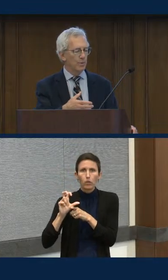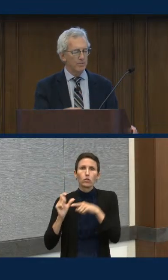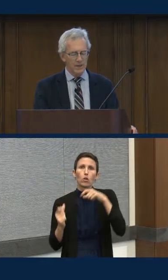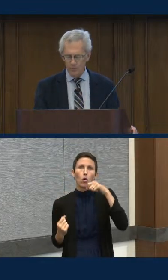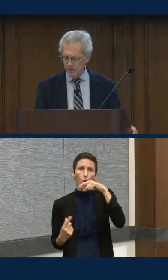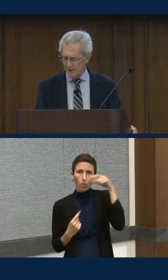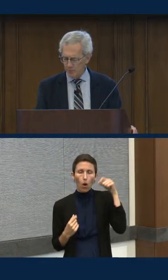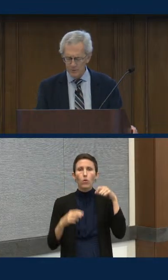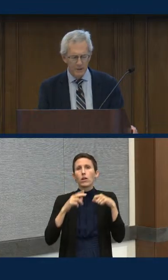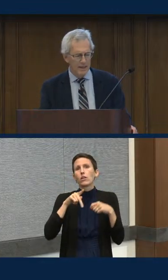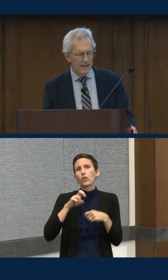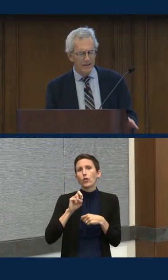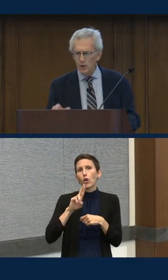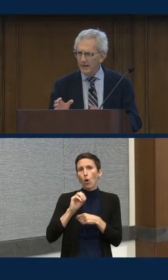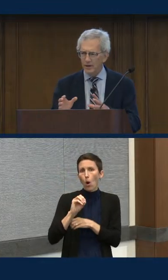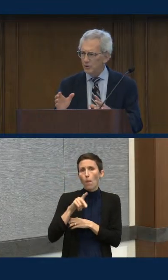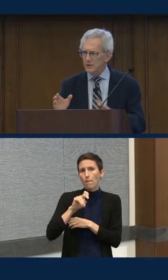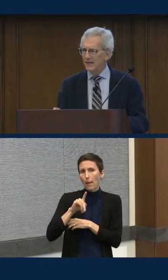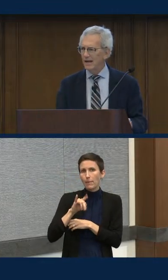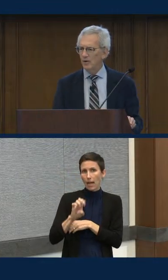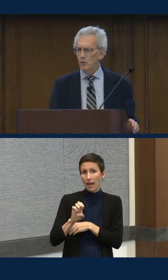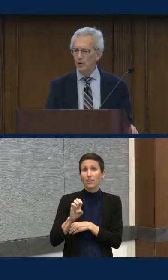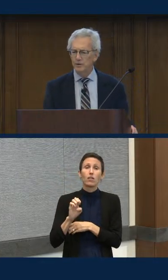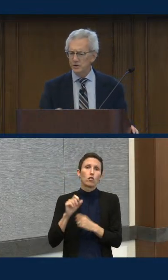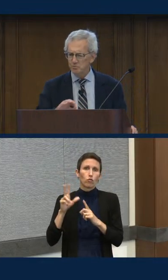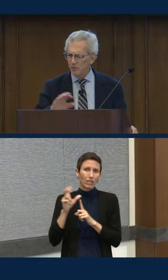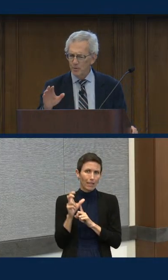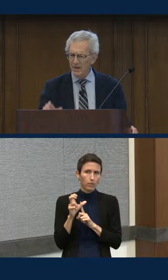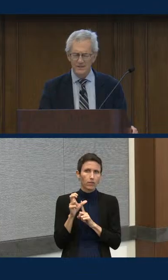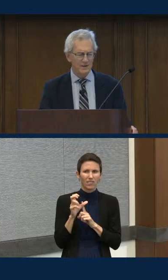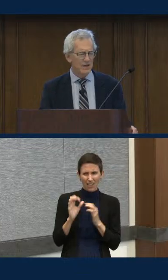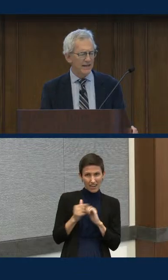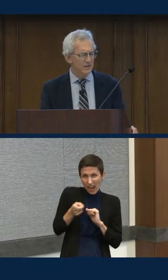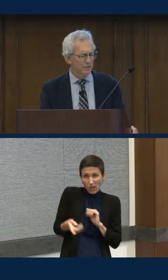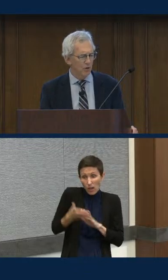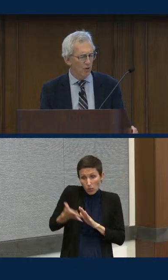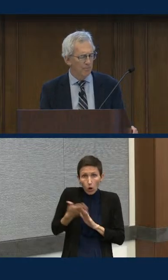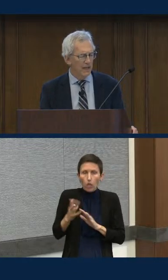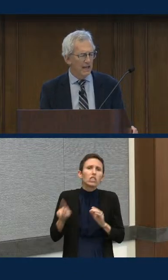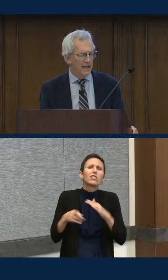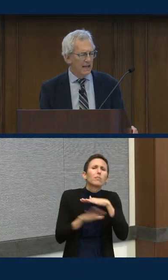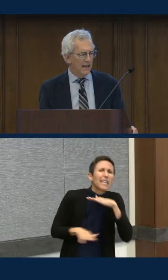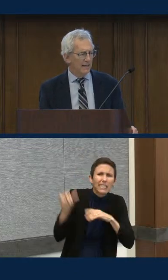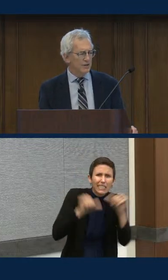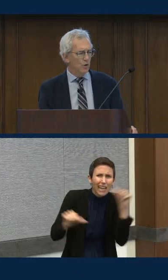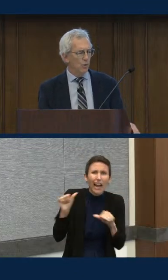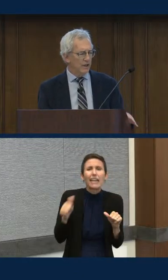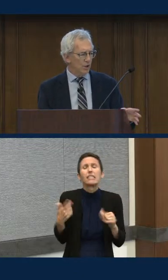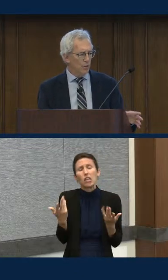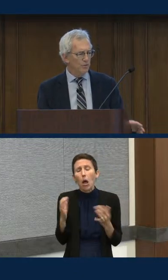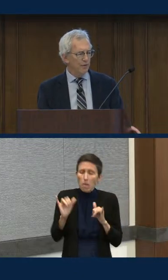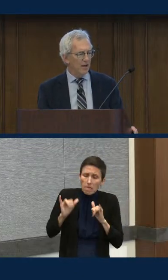and neural peptide receptors and understanding from the basic